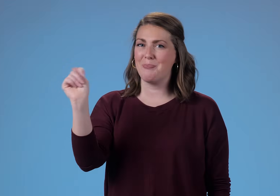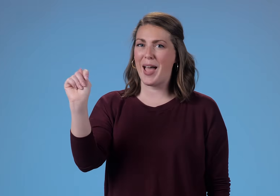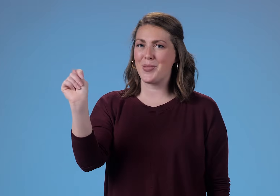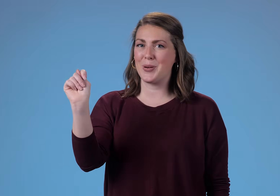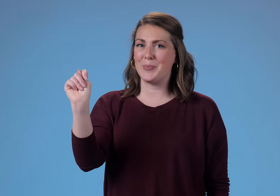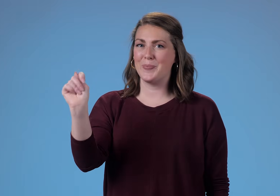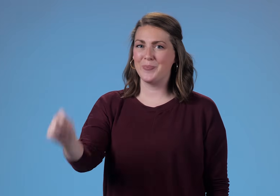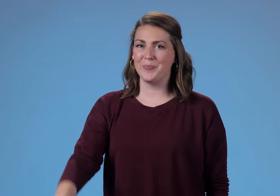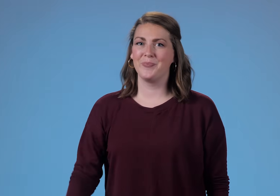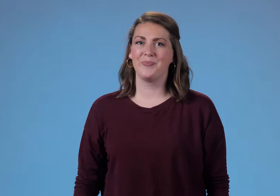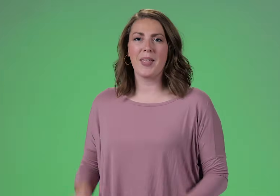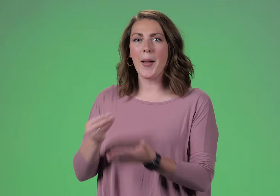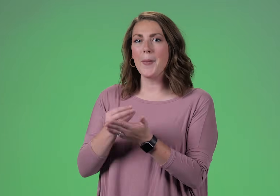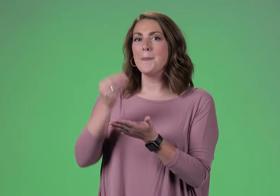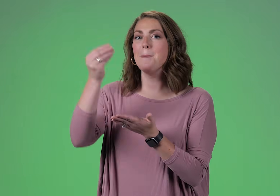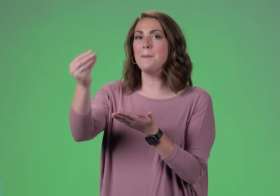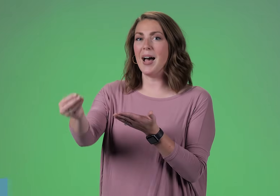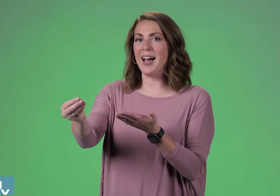BATHROOM BUY